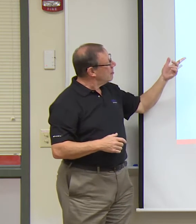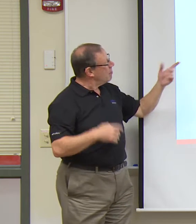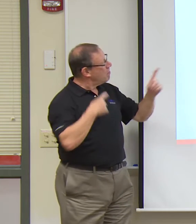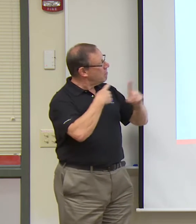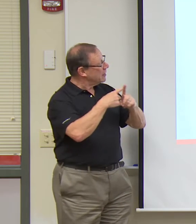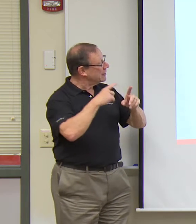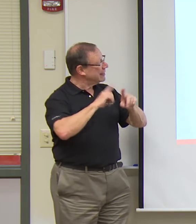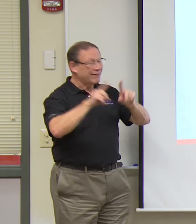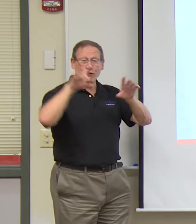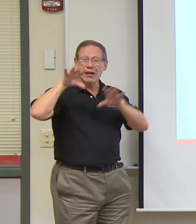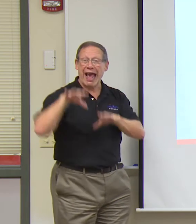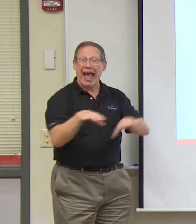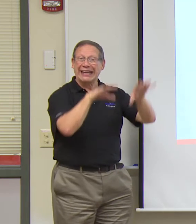whenever they log into the course.